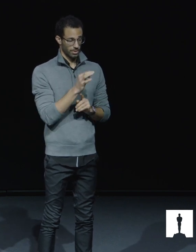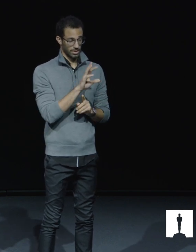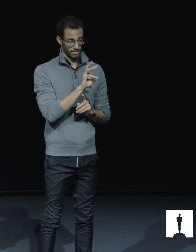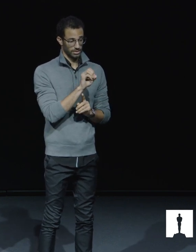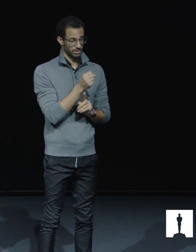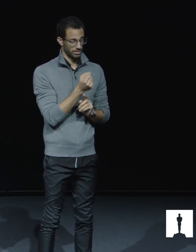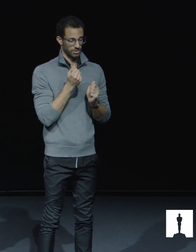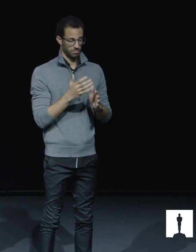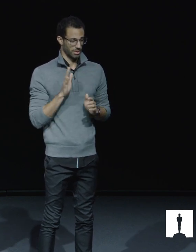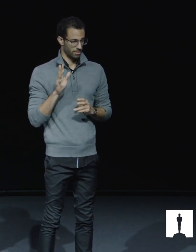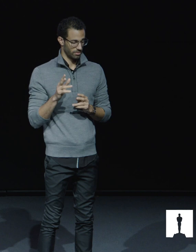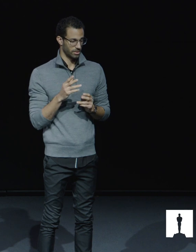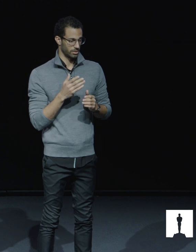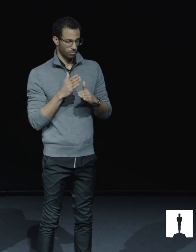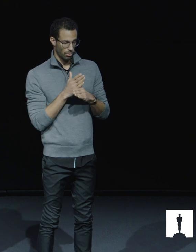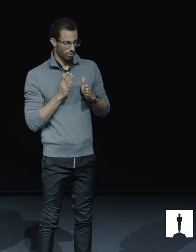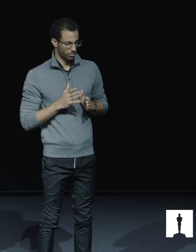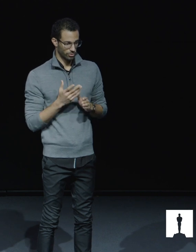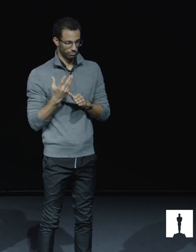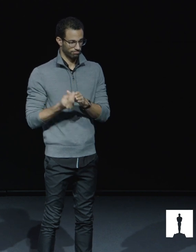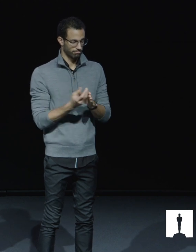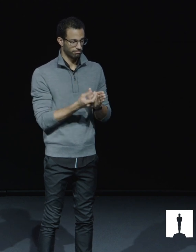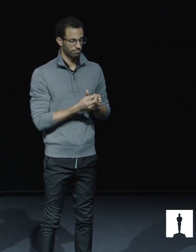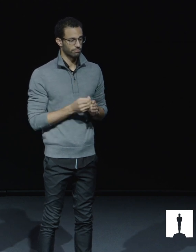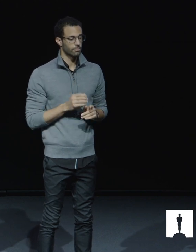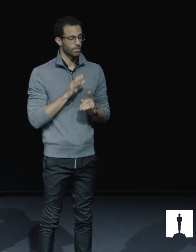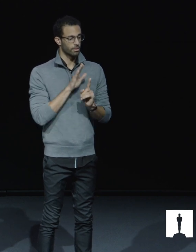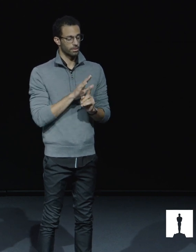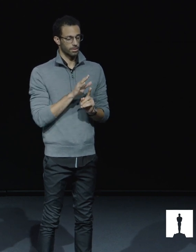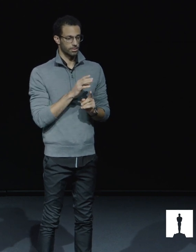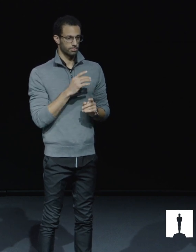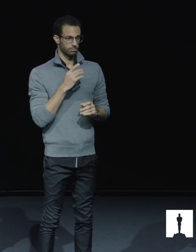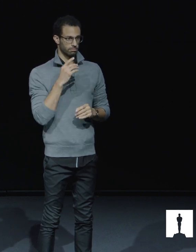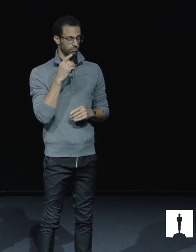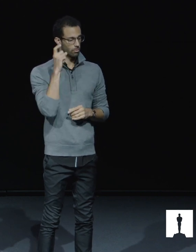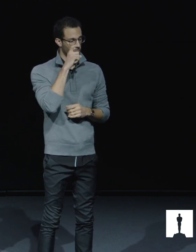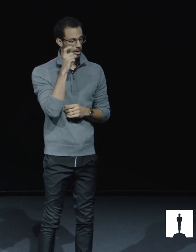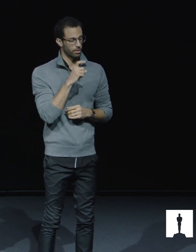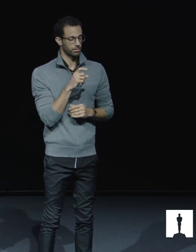gone, Baldwin's status as a sage expatriate legend was thought to have diminished. Yet,